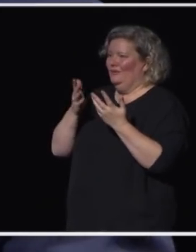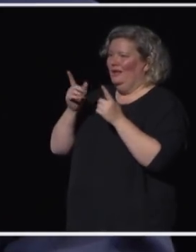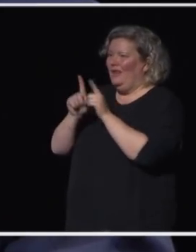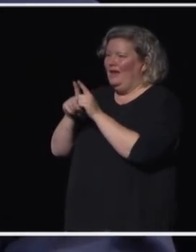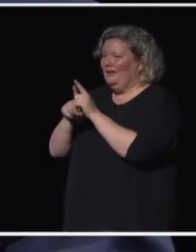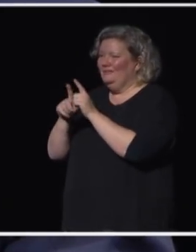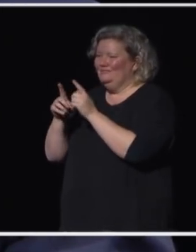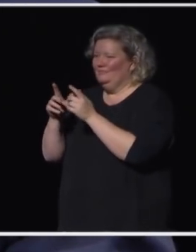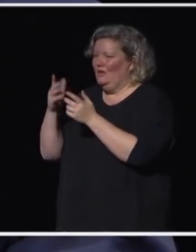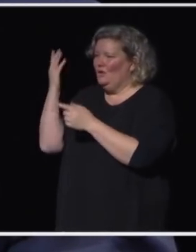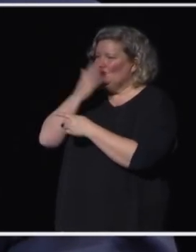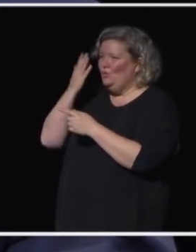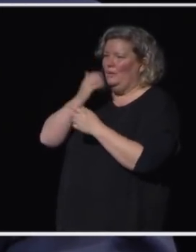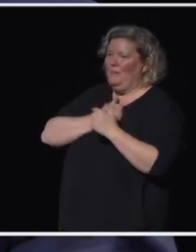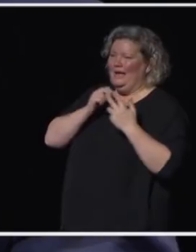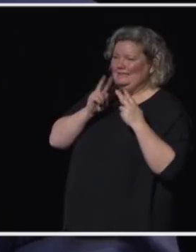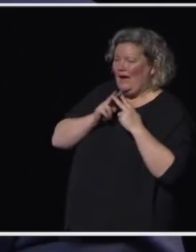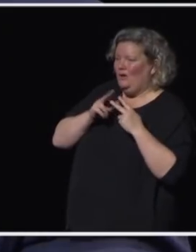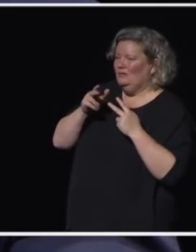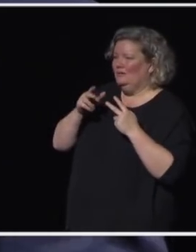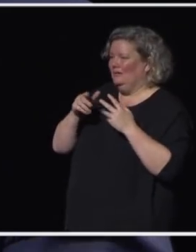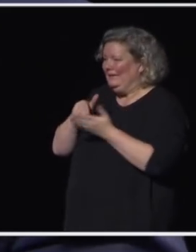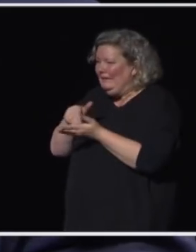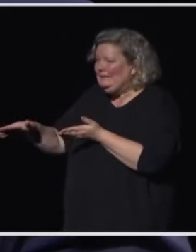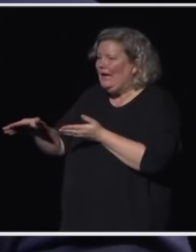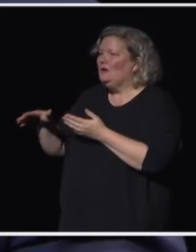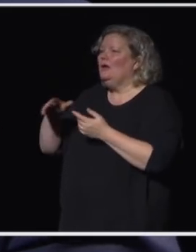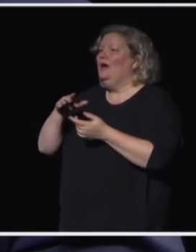in my hometown of Baltimore. My parents argued me back in. I got kicked out again.